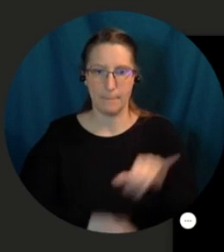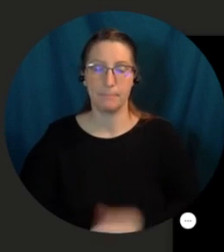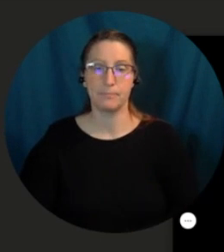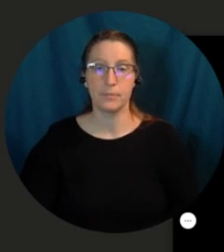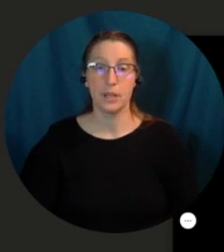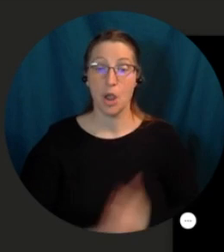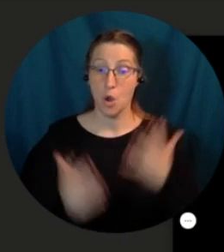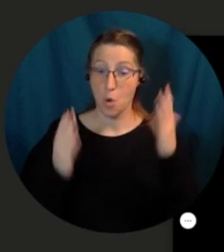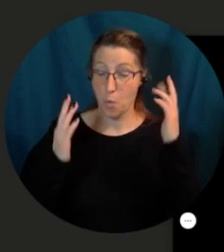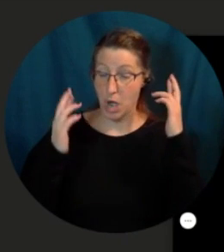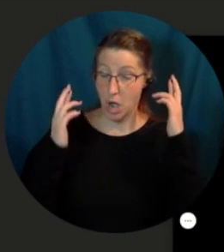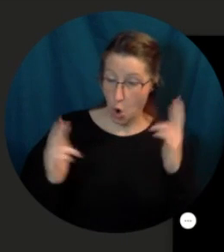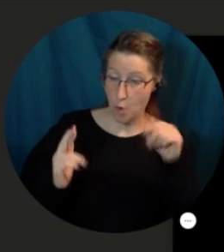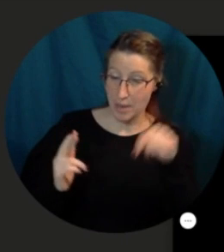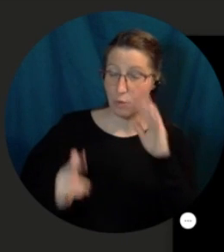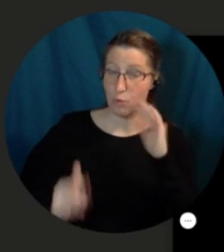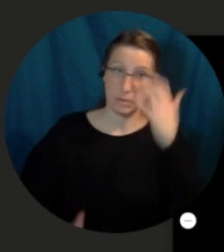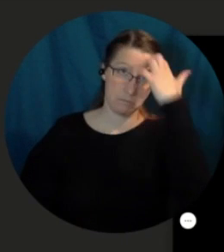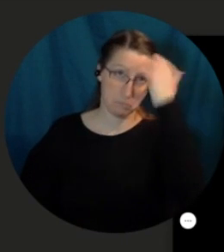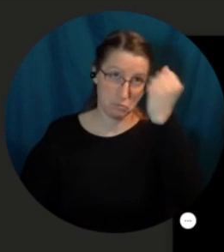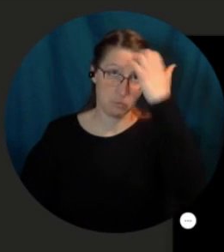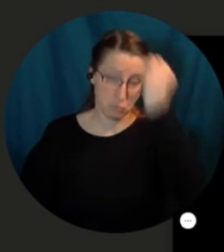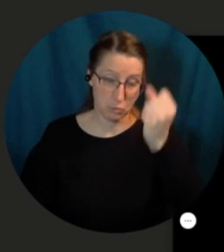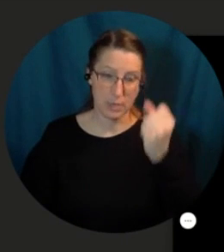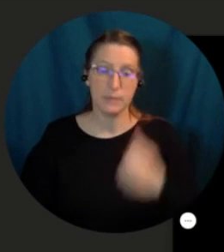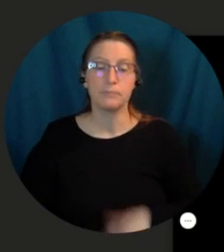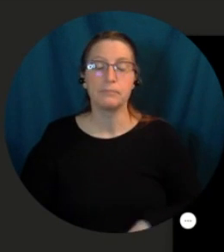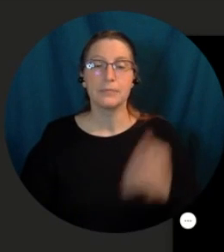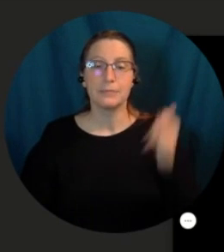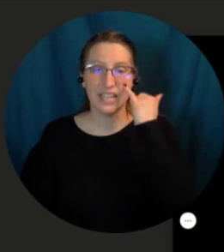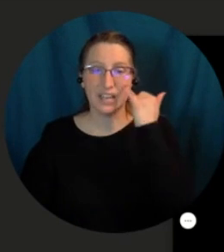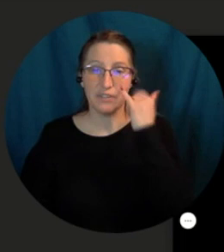And he was definitely allowed to ask what letter was next.